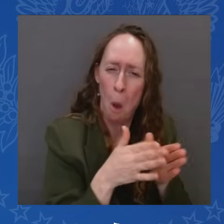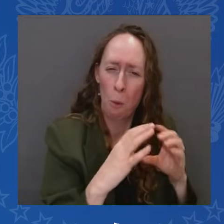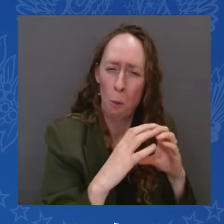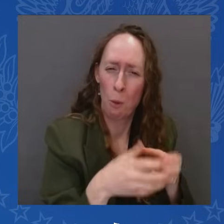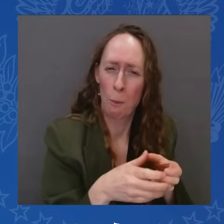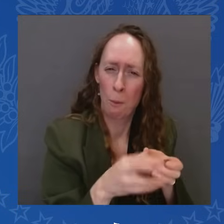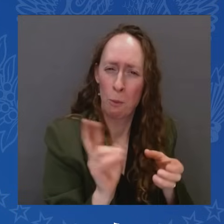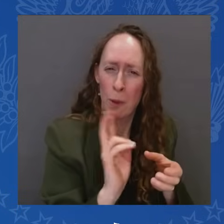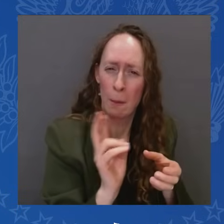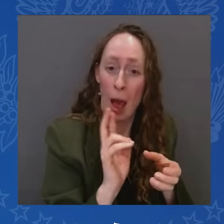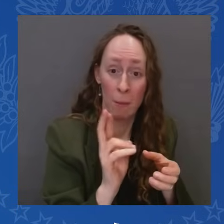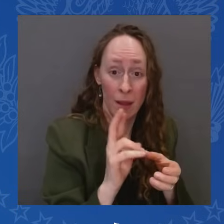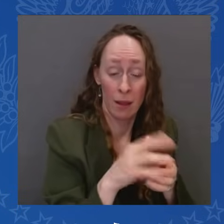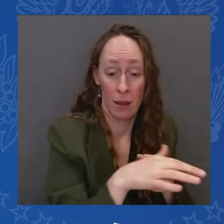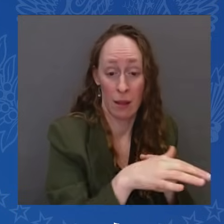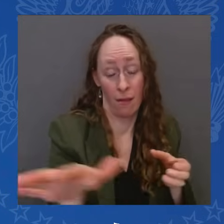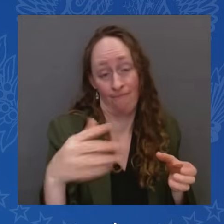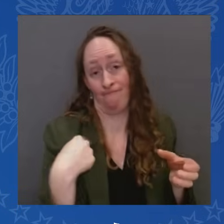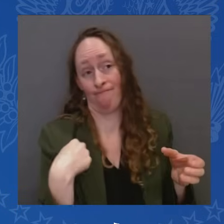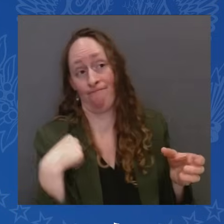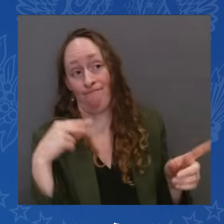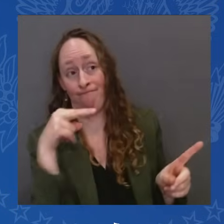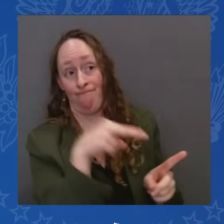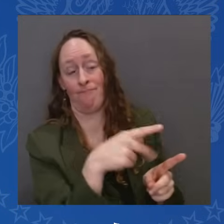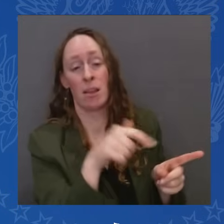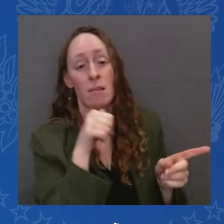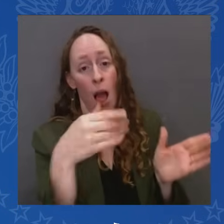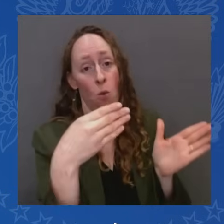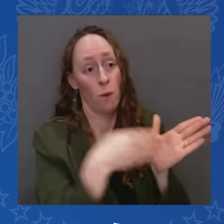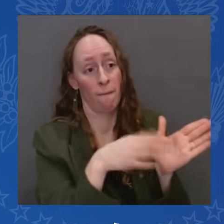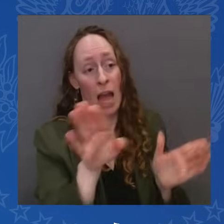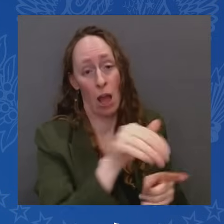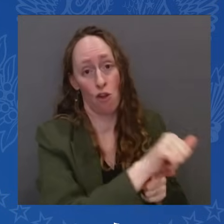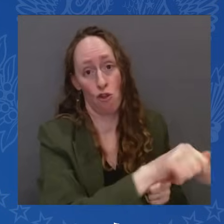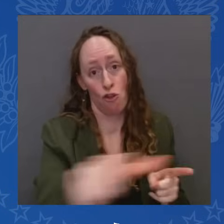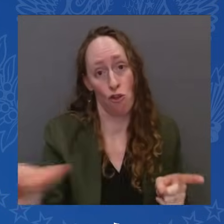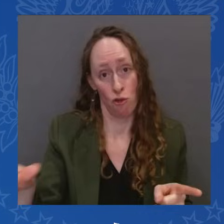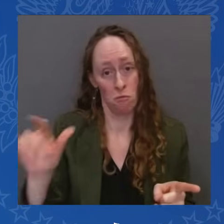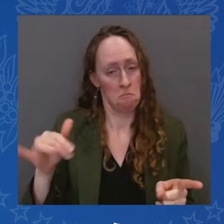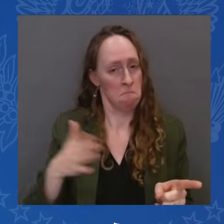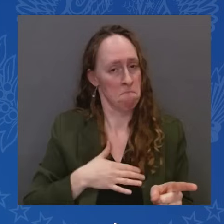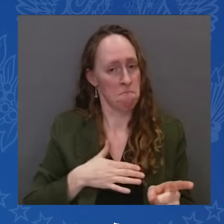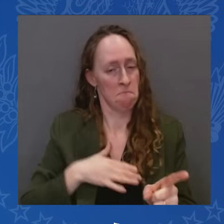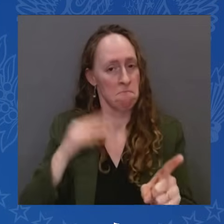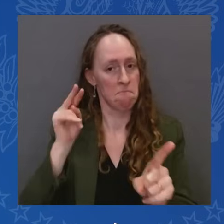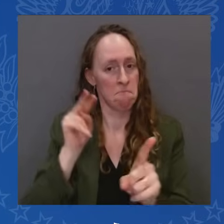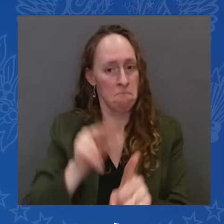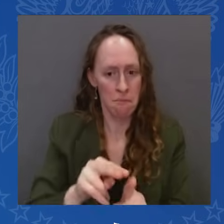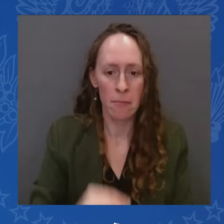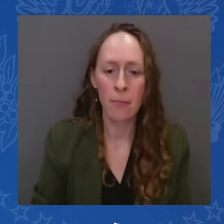We're in negotiations to get funding we need. Not to promise -- not -- not making promises,